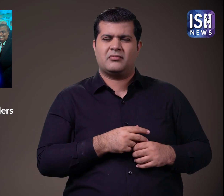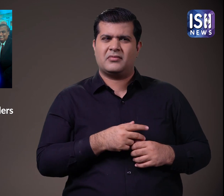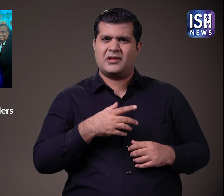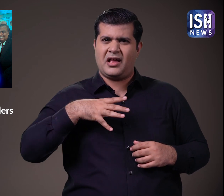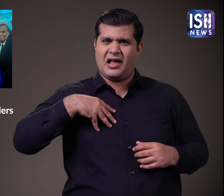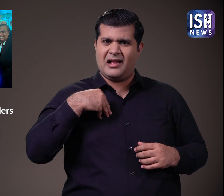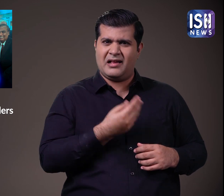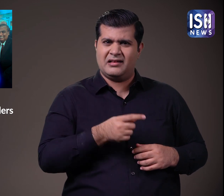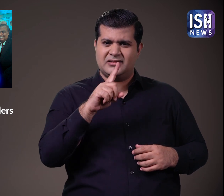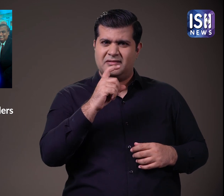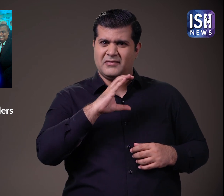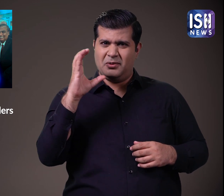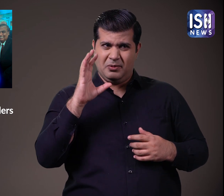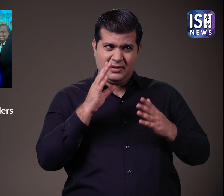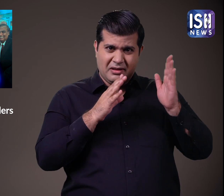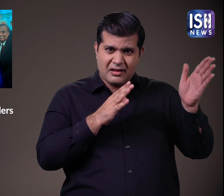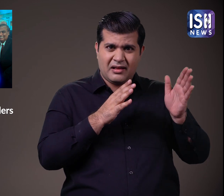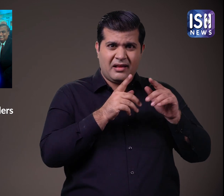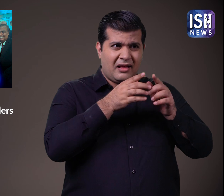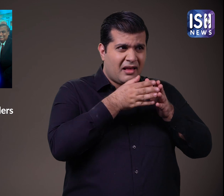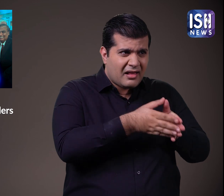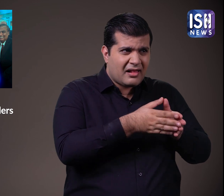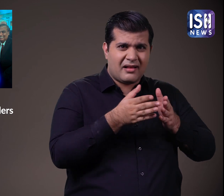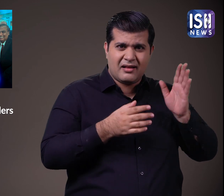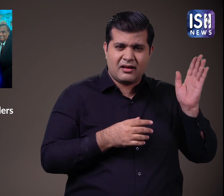₹17 crore just to bow down and grovel at his feet?